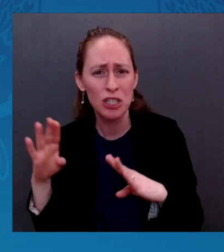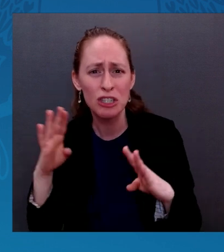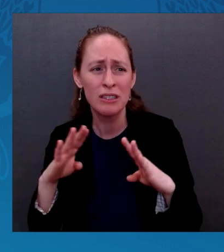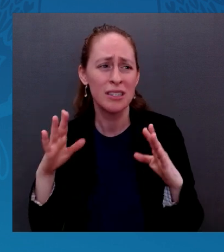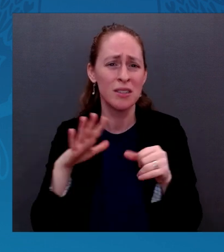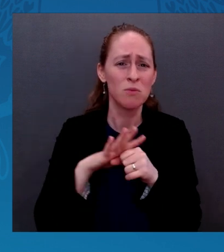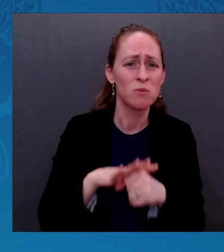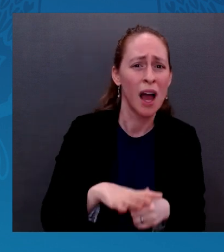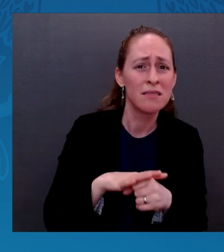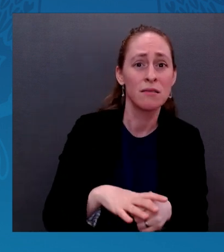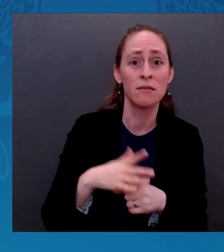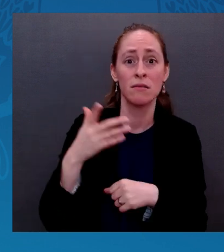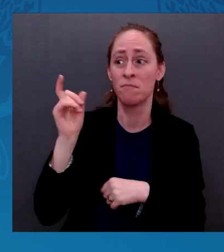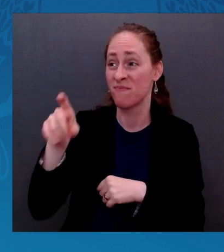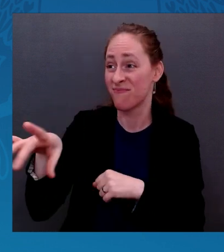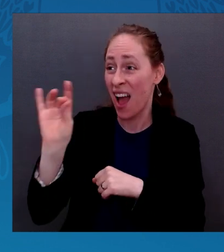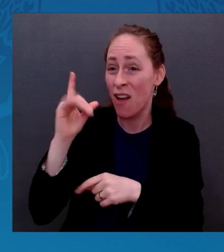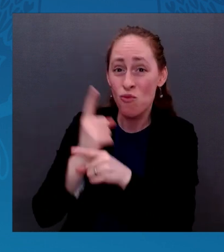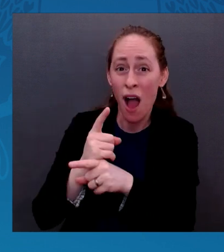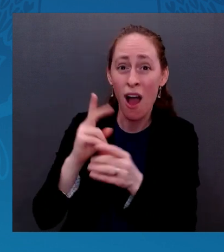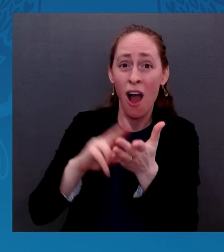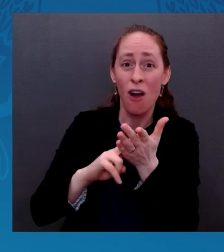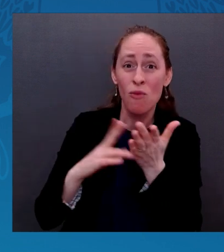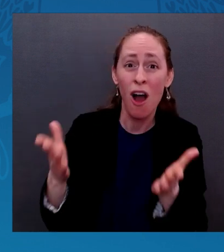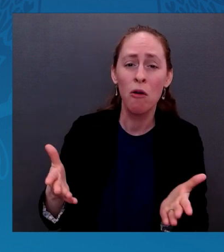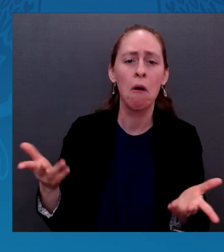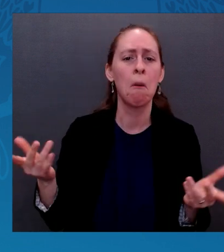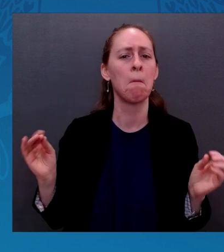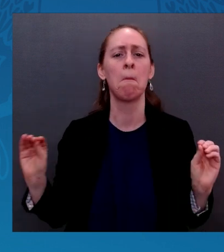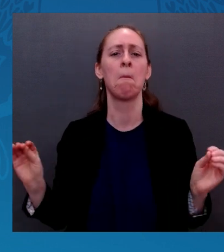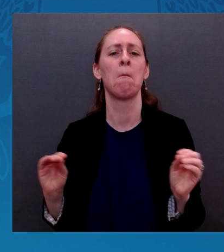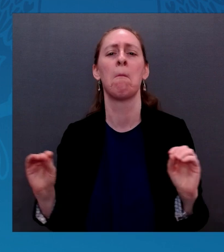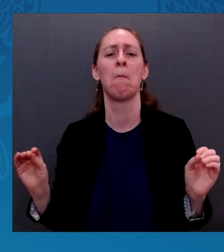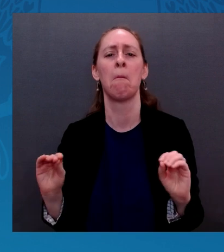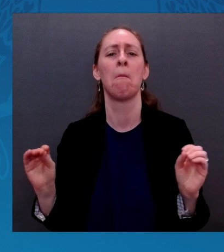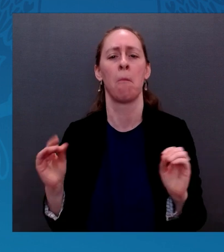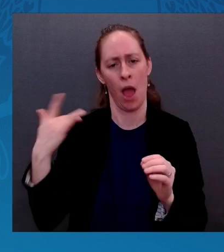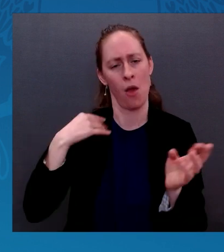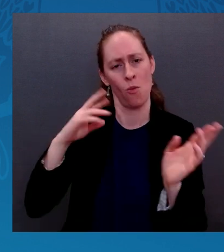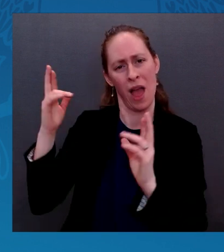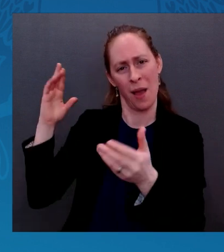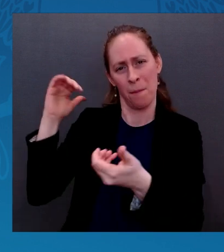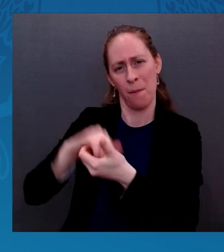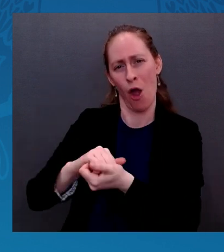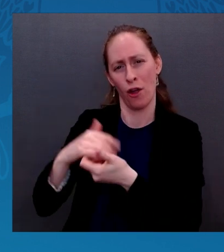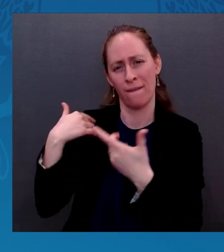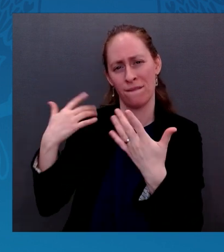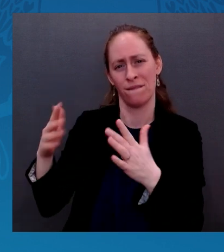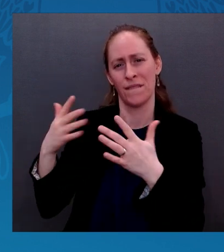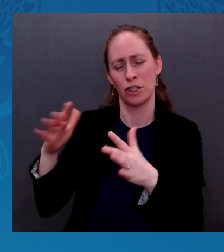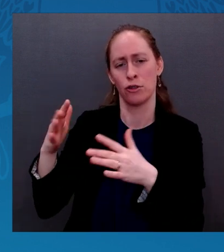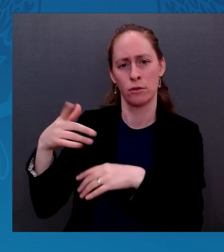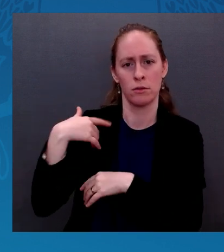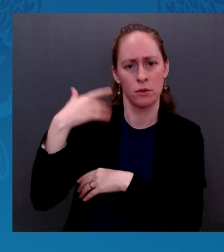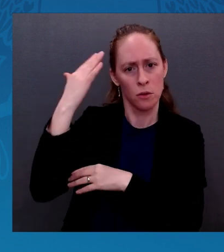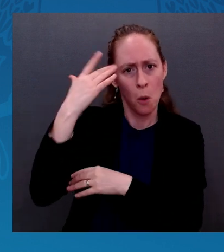and the leaders in organized labor and those who've been doing the training and doing the work have all these highly skilled contractors